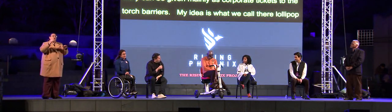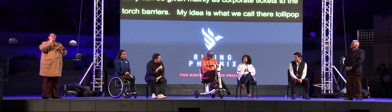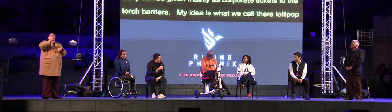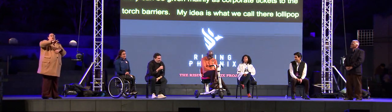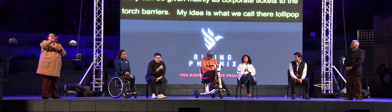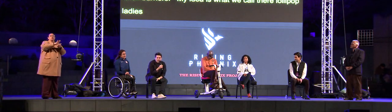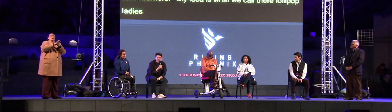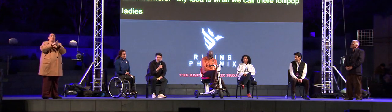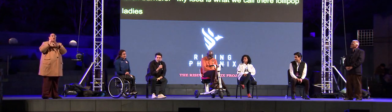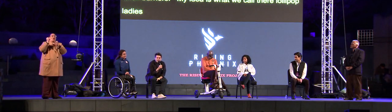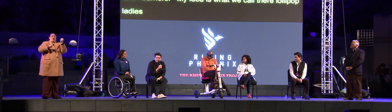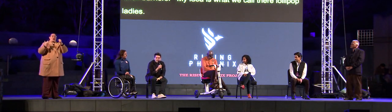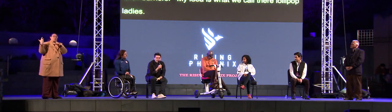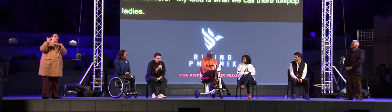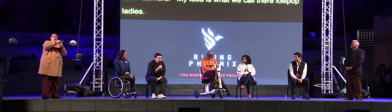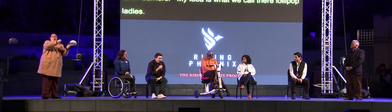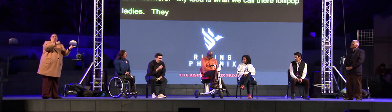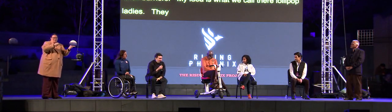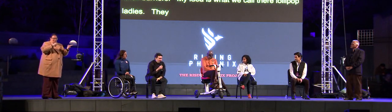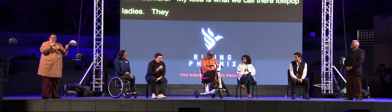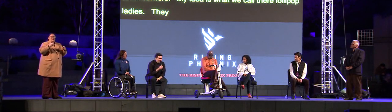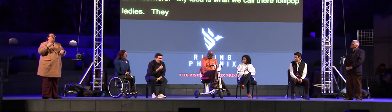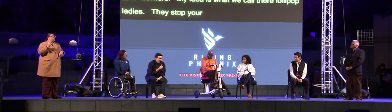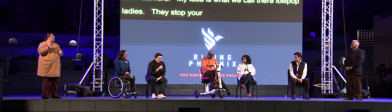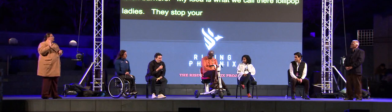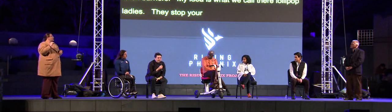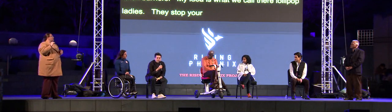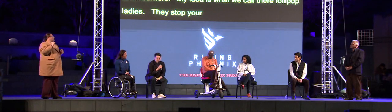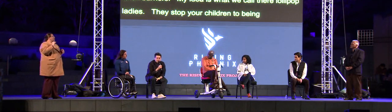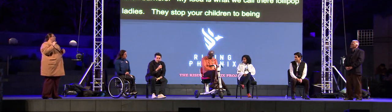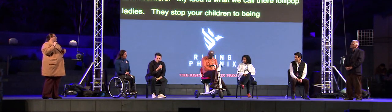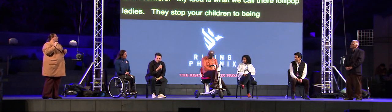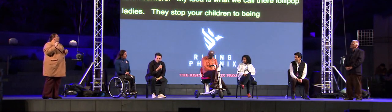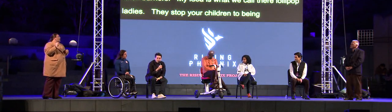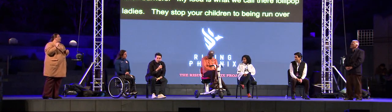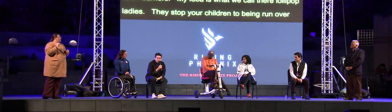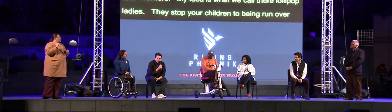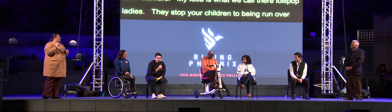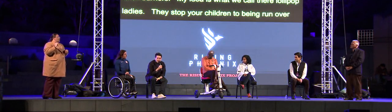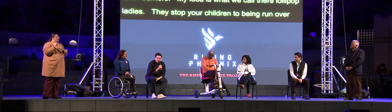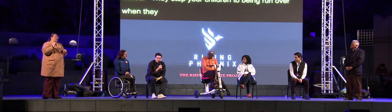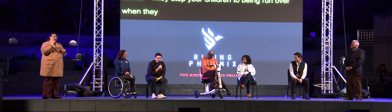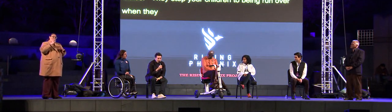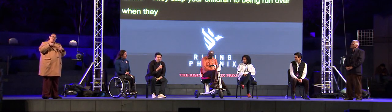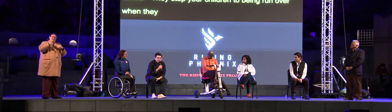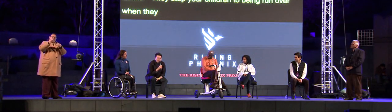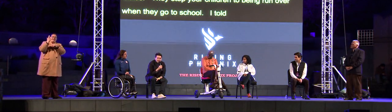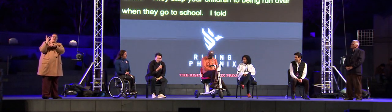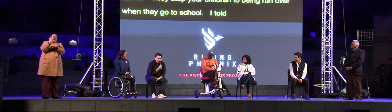And I phoned the IOC and said, I want to give all the torch bearers to lollipop ladies,